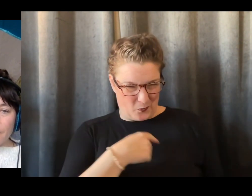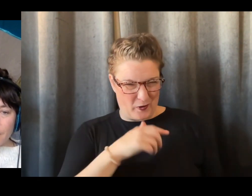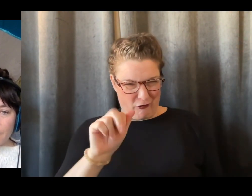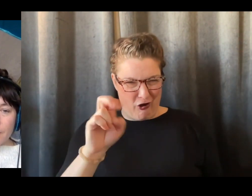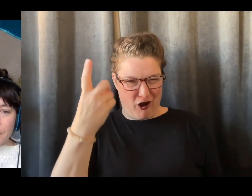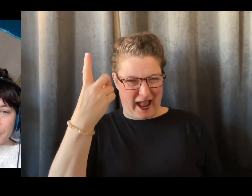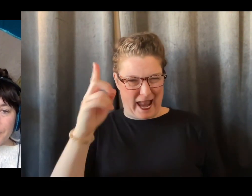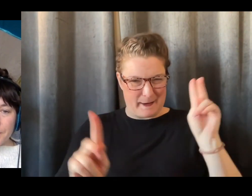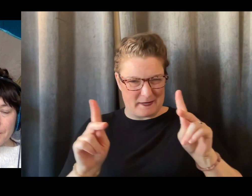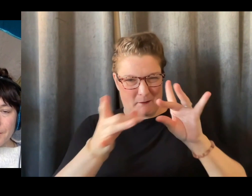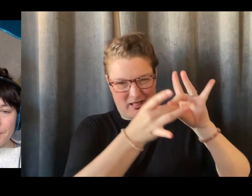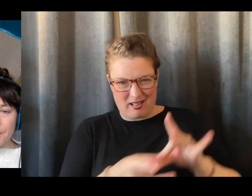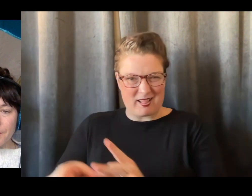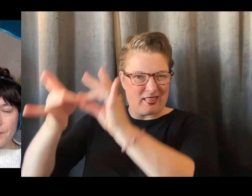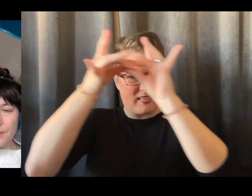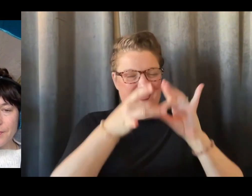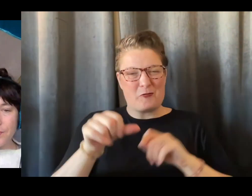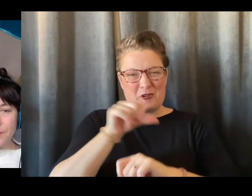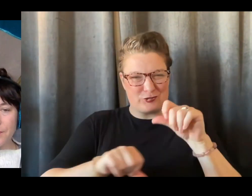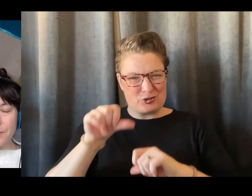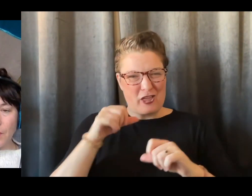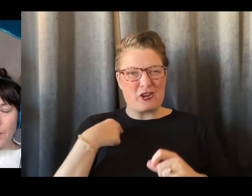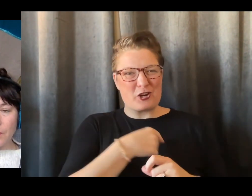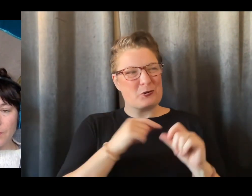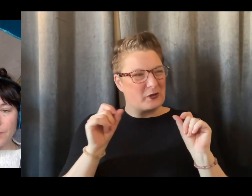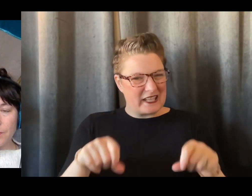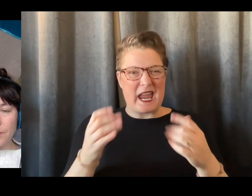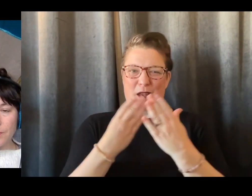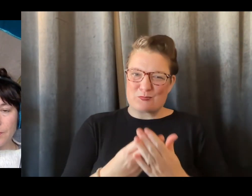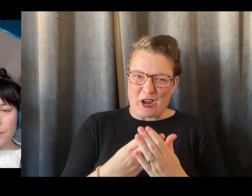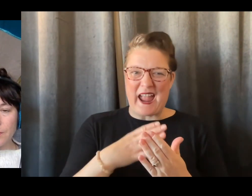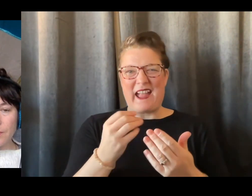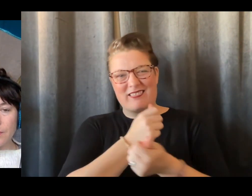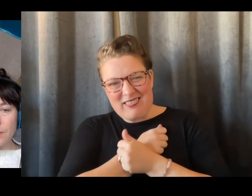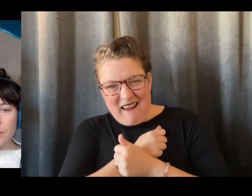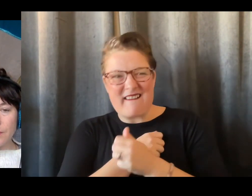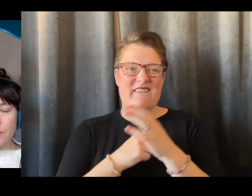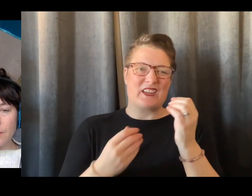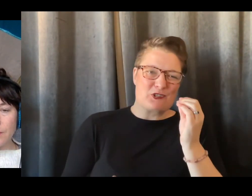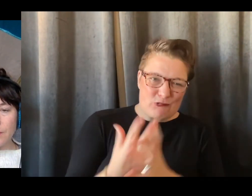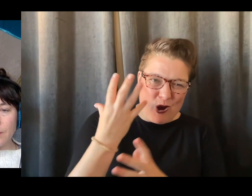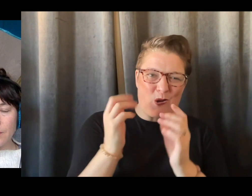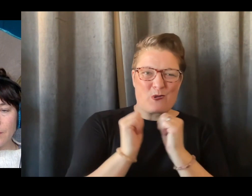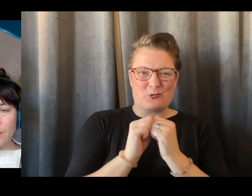We get to like pray and love and grow together. Like that just is so significant.